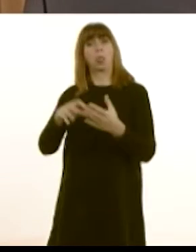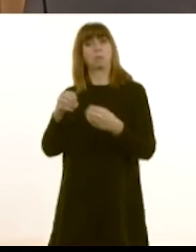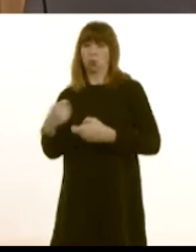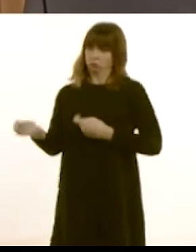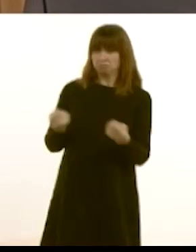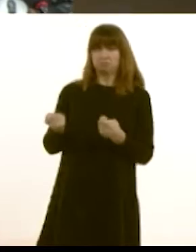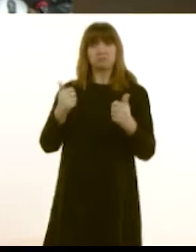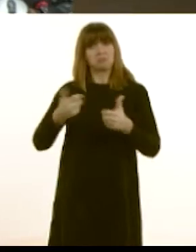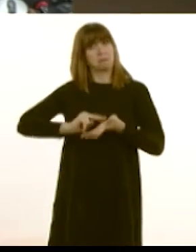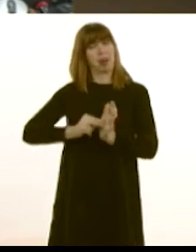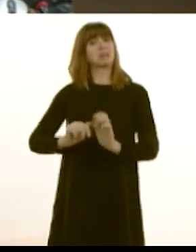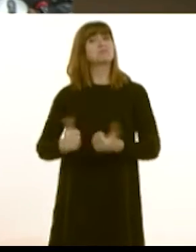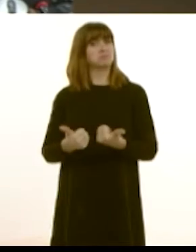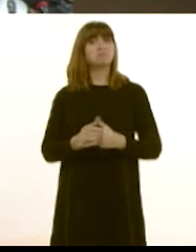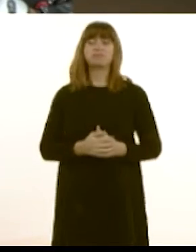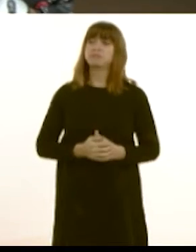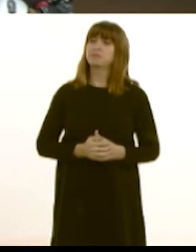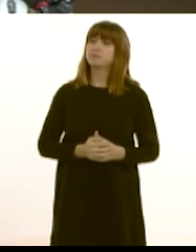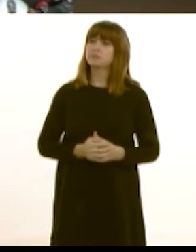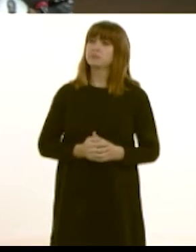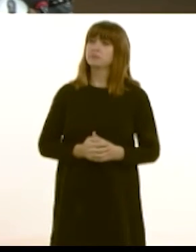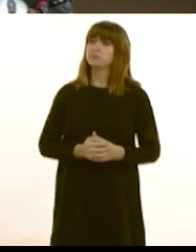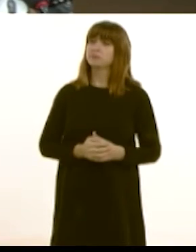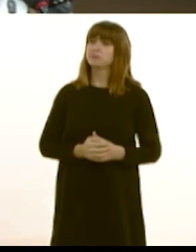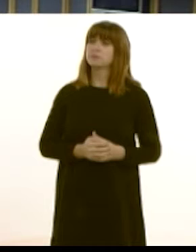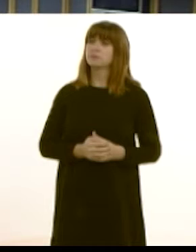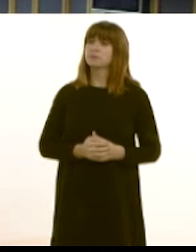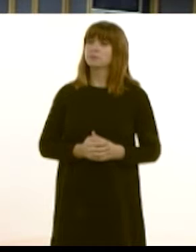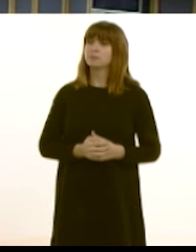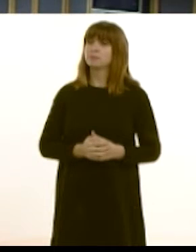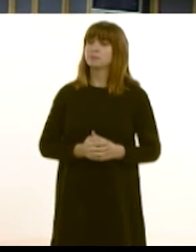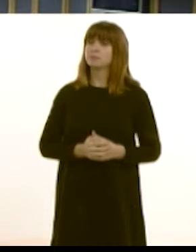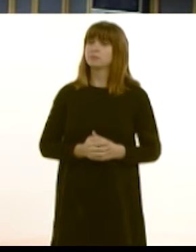have been effective. Lindsay Whittle: Diolch yn fawr a blwyddyn newydd dda, bawb.